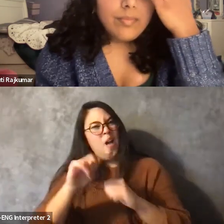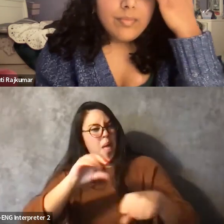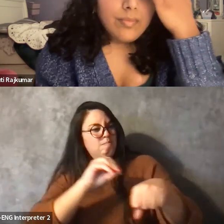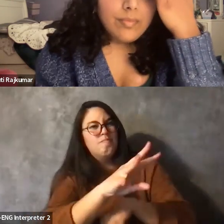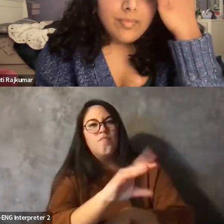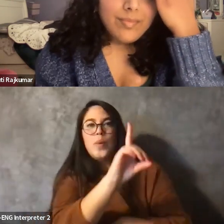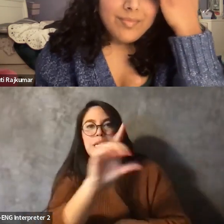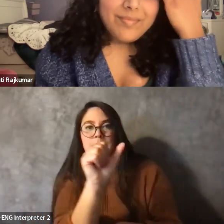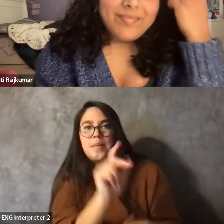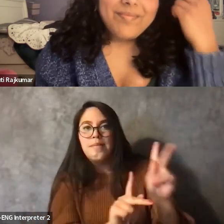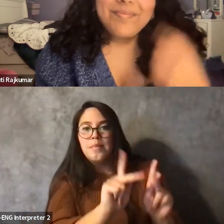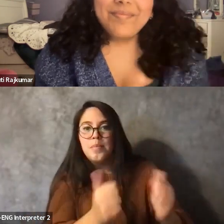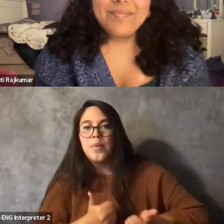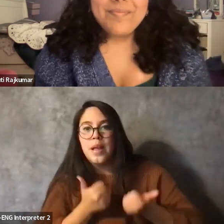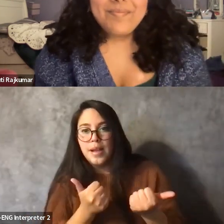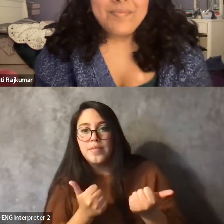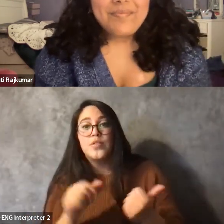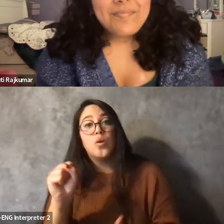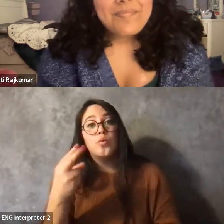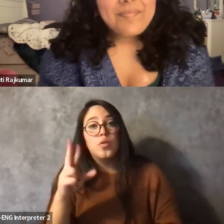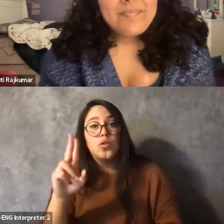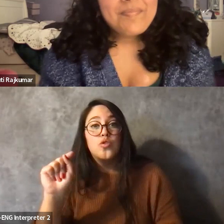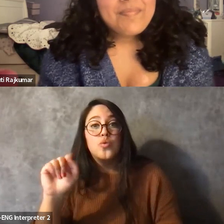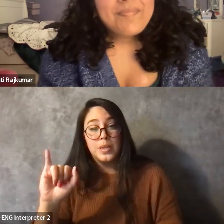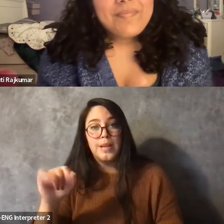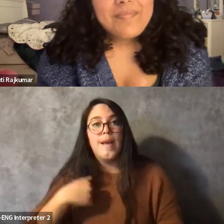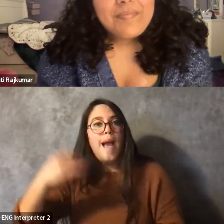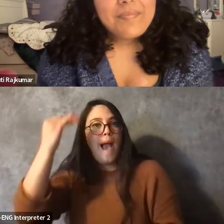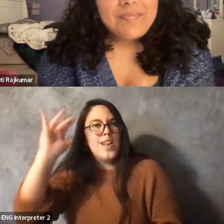and it's "this walking shit ain't it."